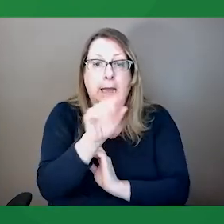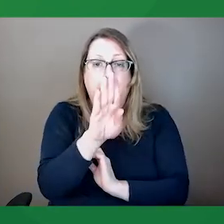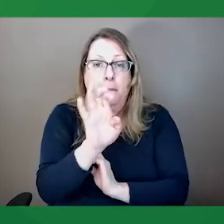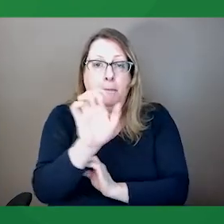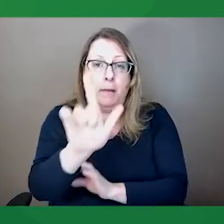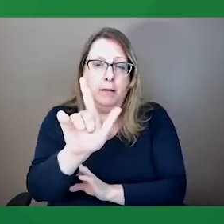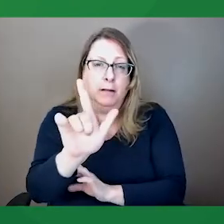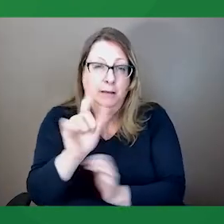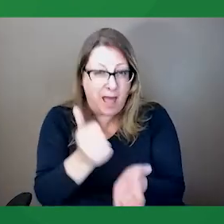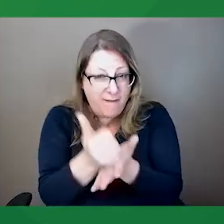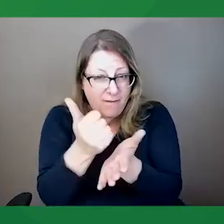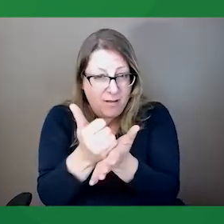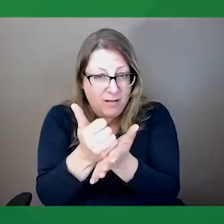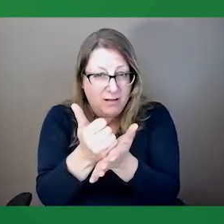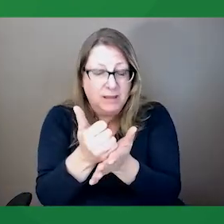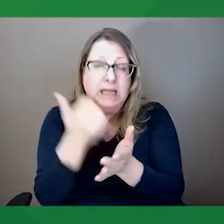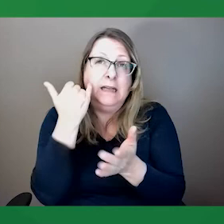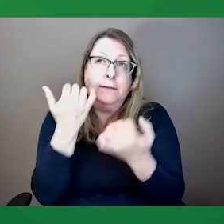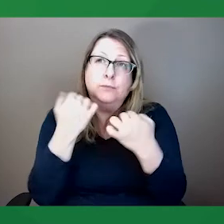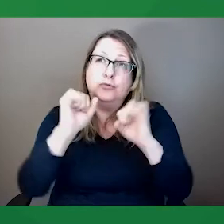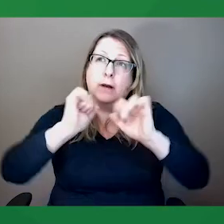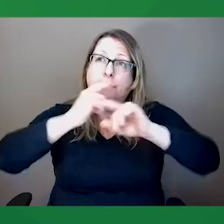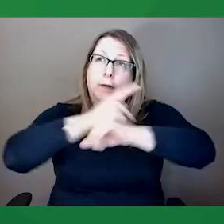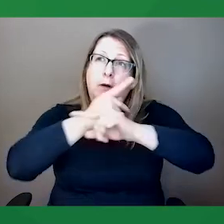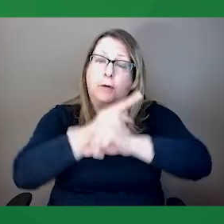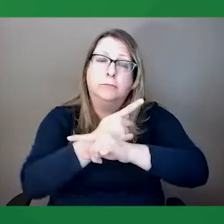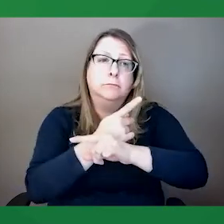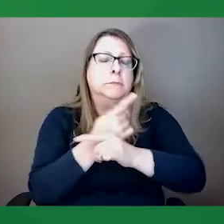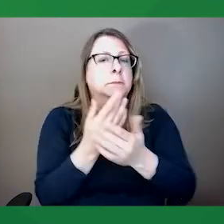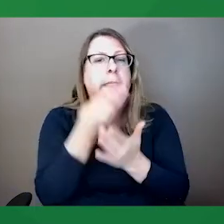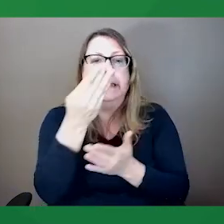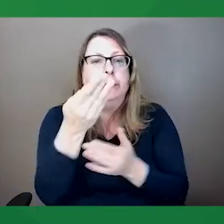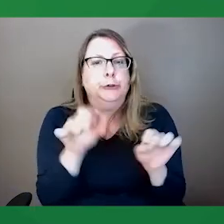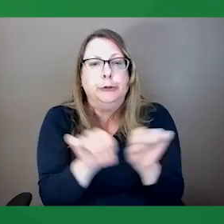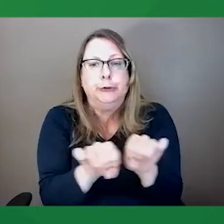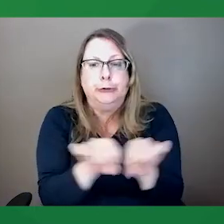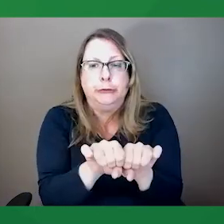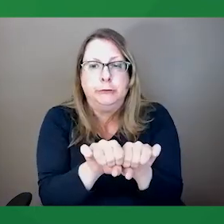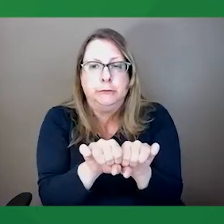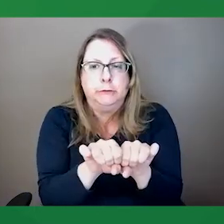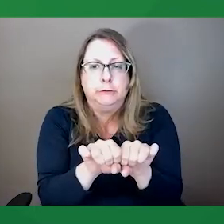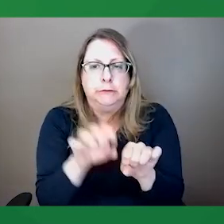So those are hidden labels and I'm sure they're not helpful. If I'm trying to find shoes,